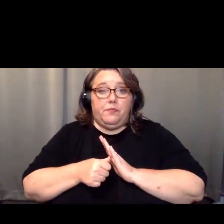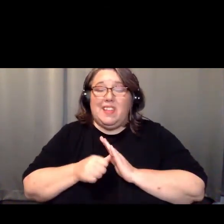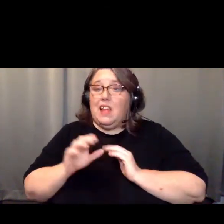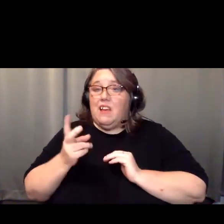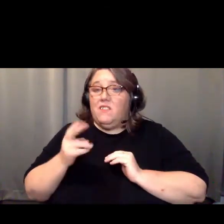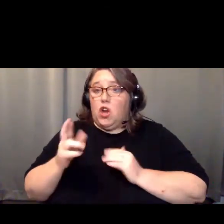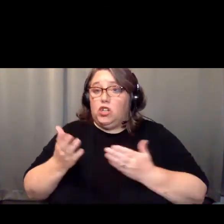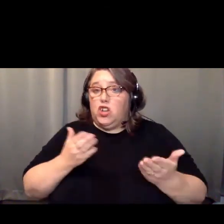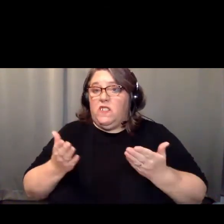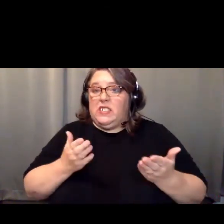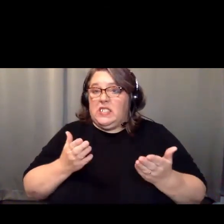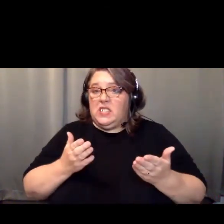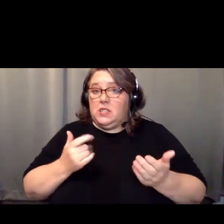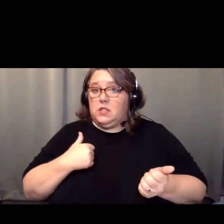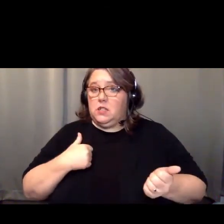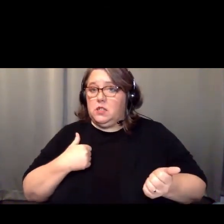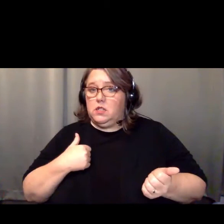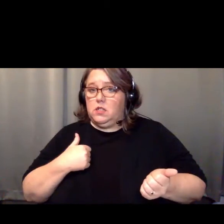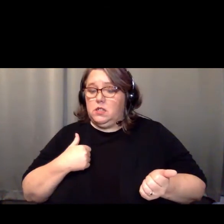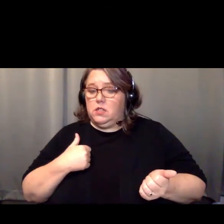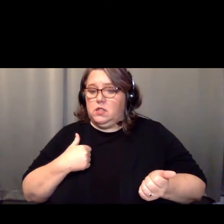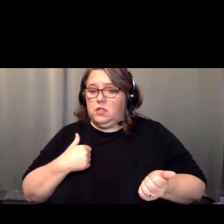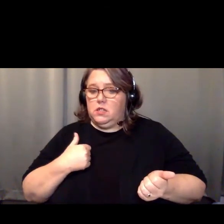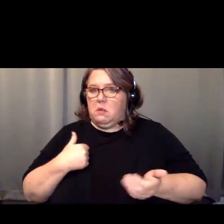an entitlement program, meaning that not everyone